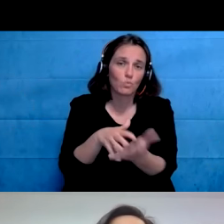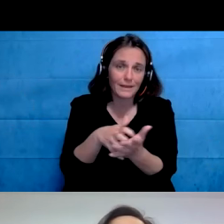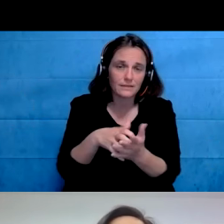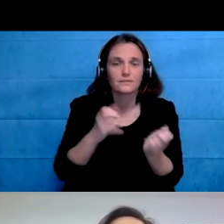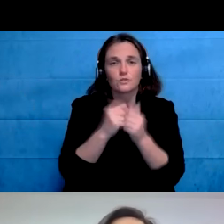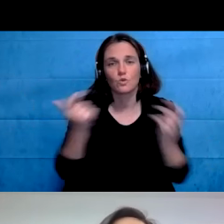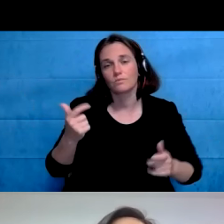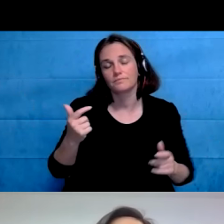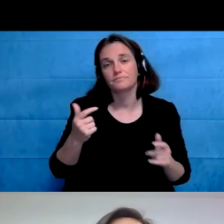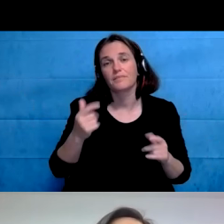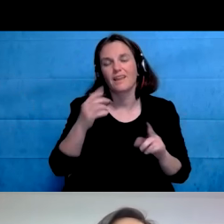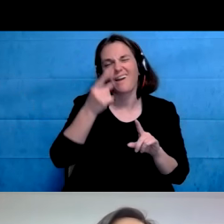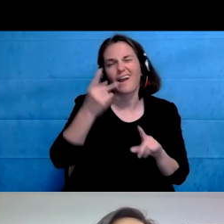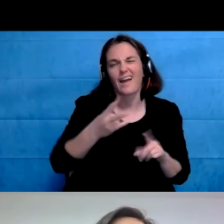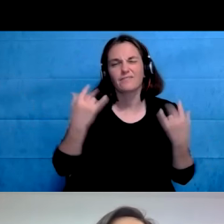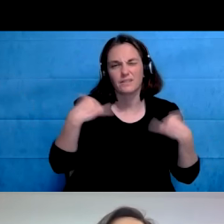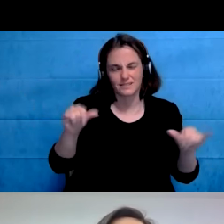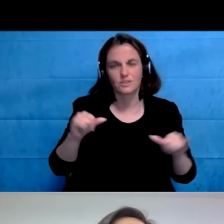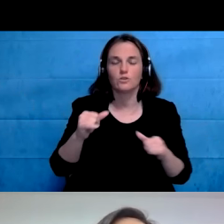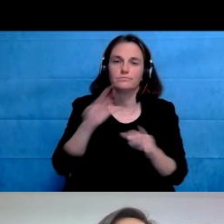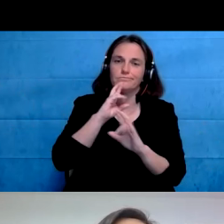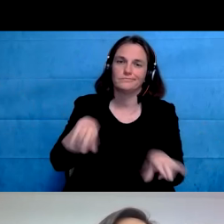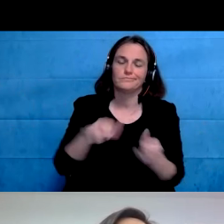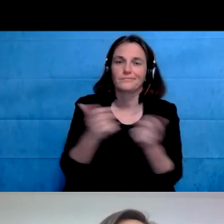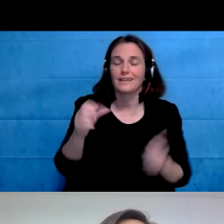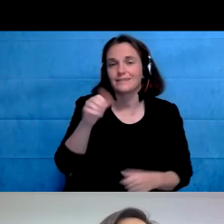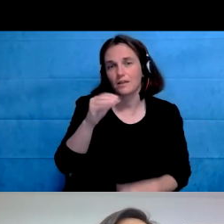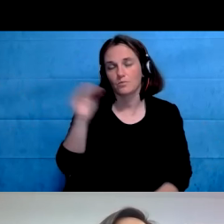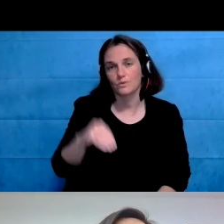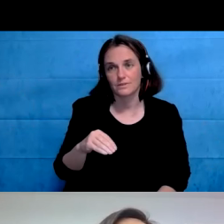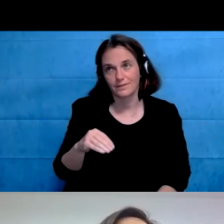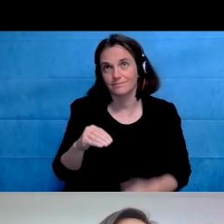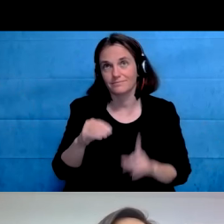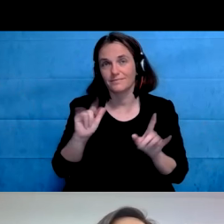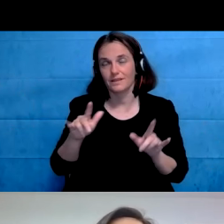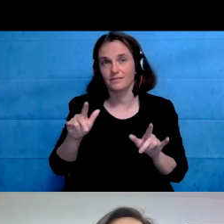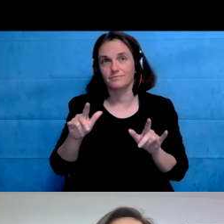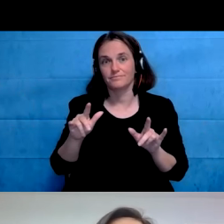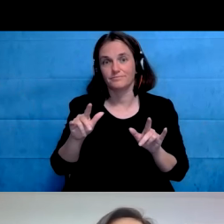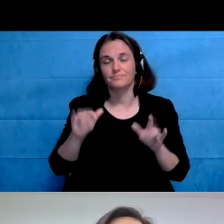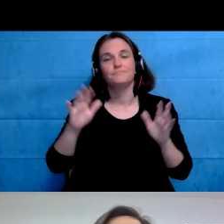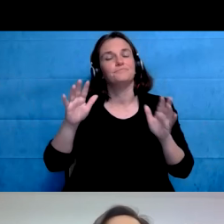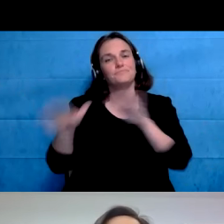About half will still report that shortness of breath. 10% of individuals are still having a persistence of loss and taste and smell.